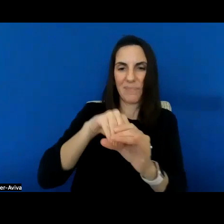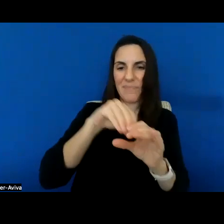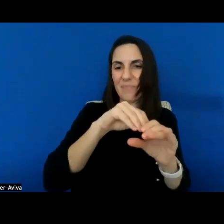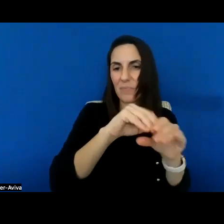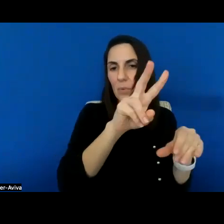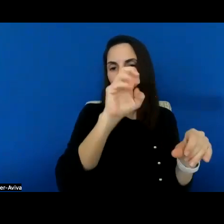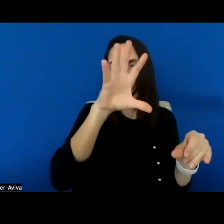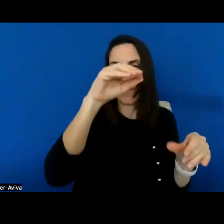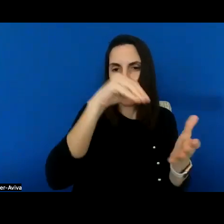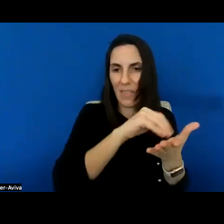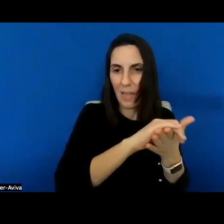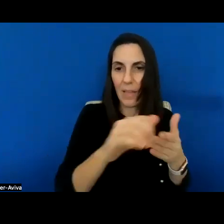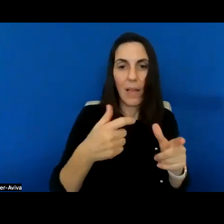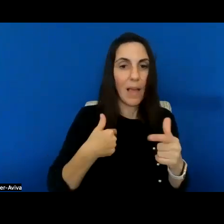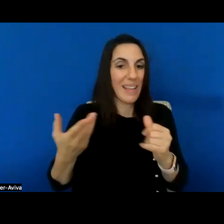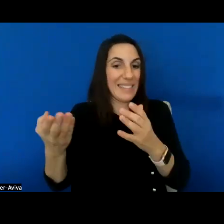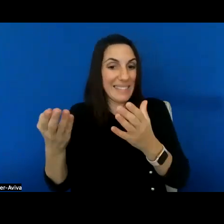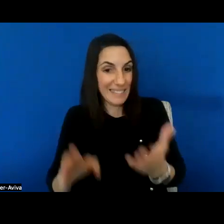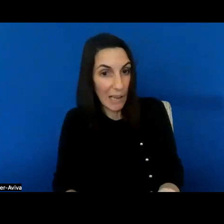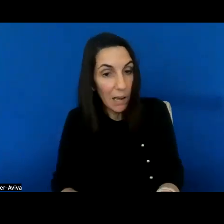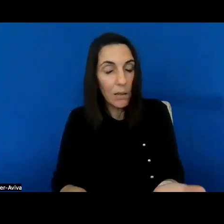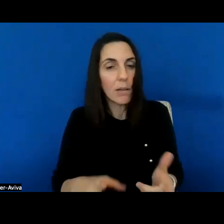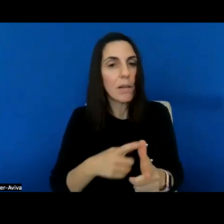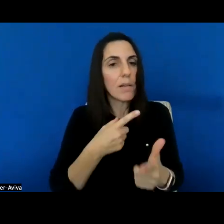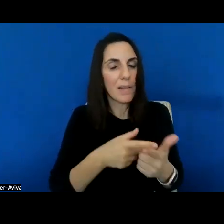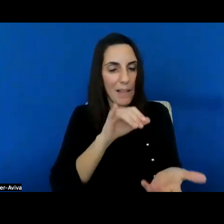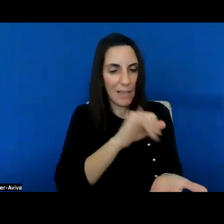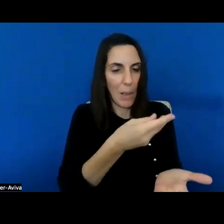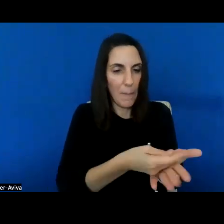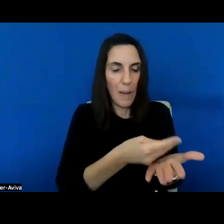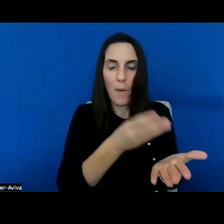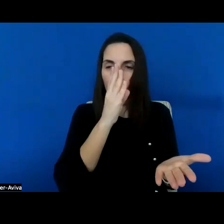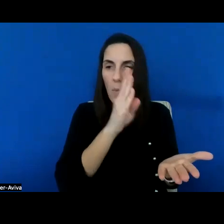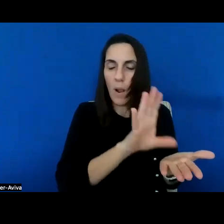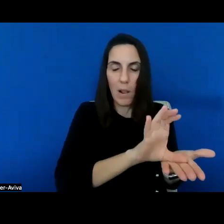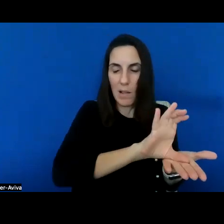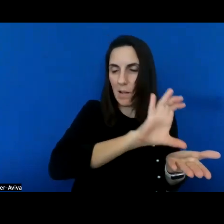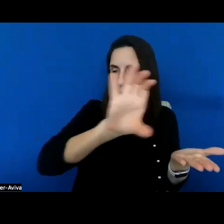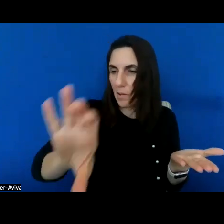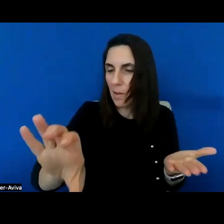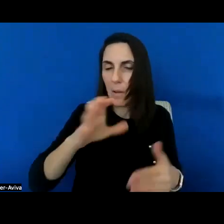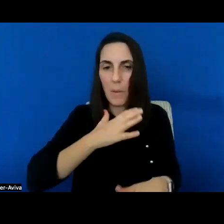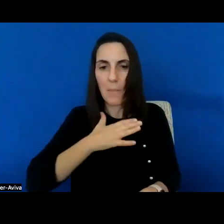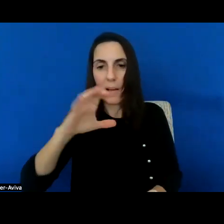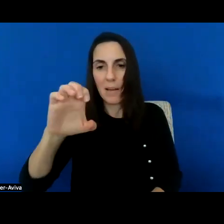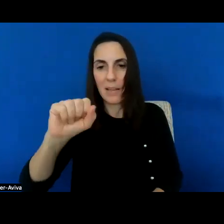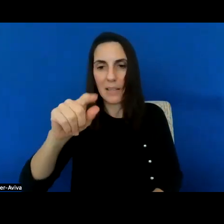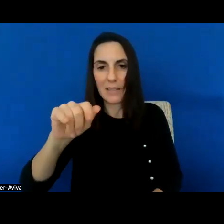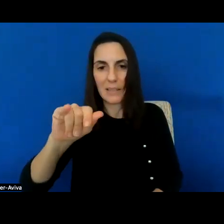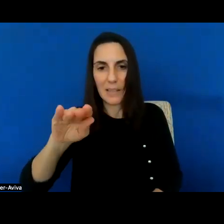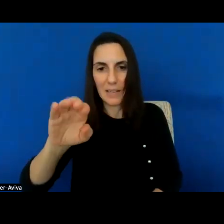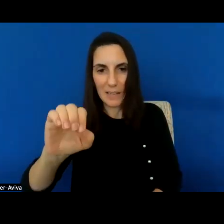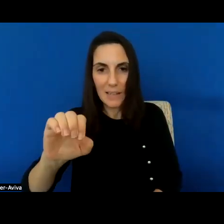11:35:14 Pass away. That would go to my estate, be subject to probably probate, and they distribute